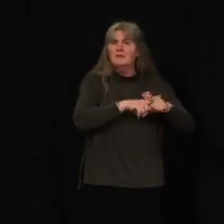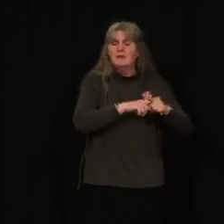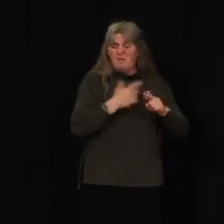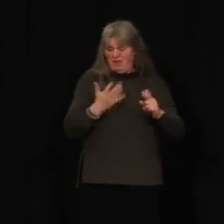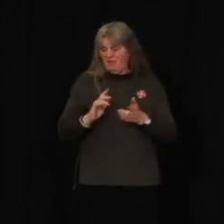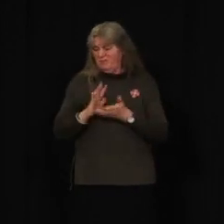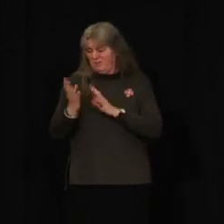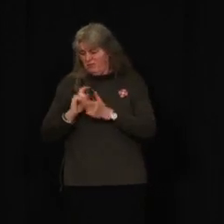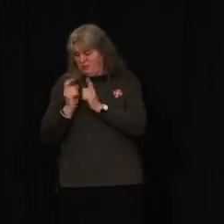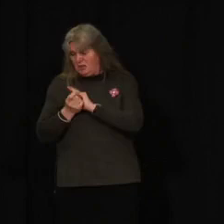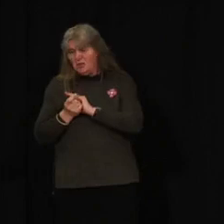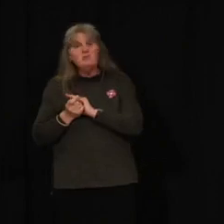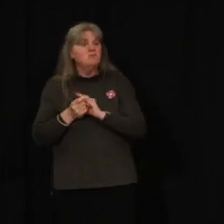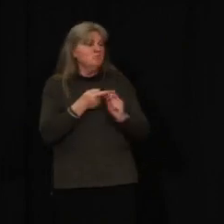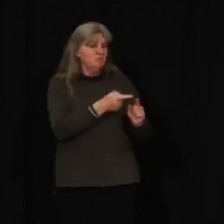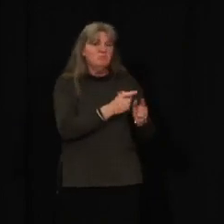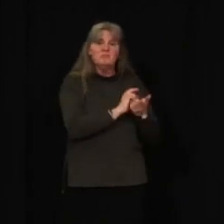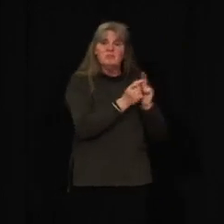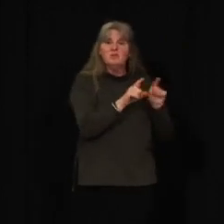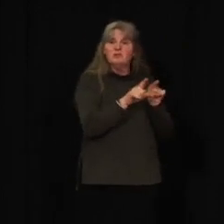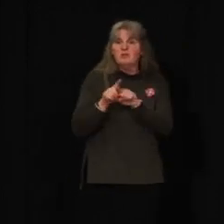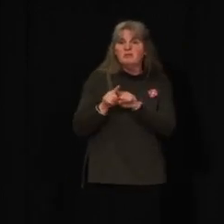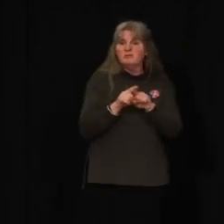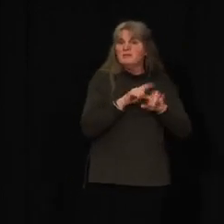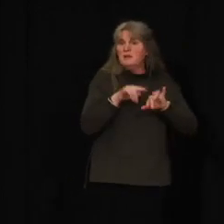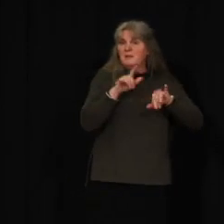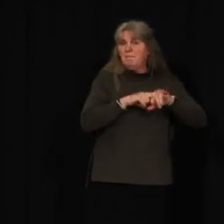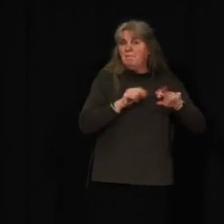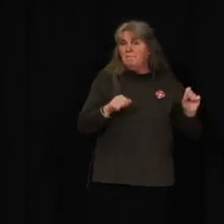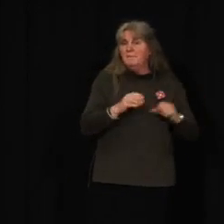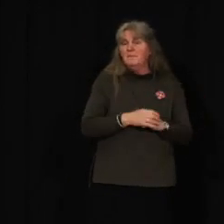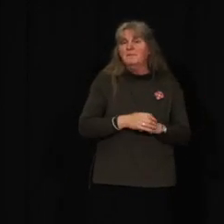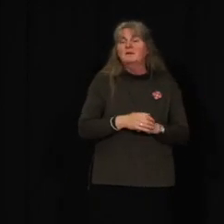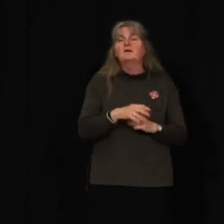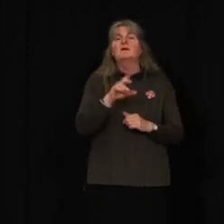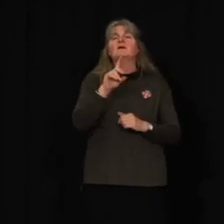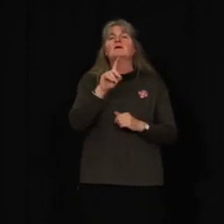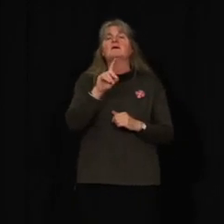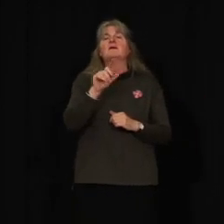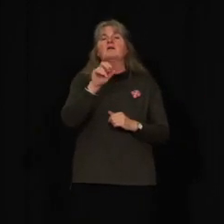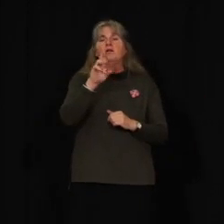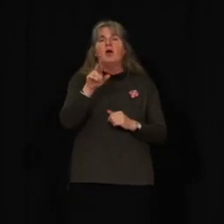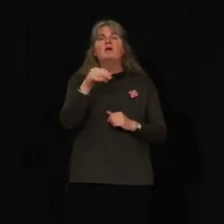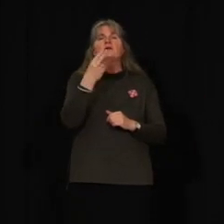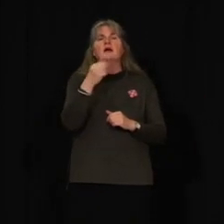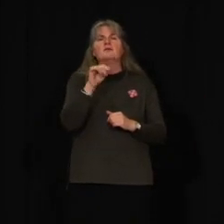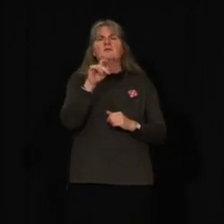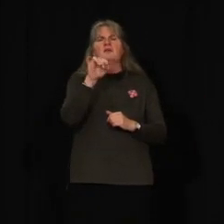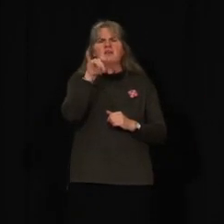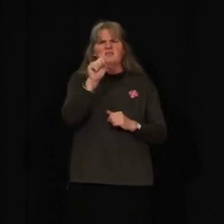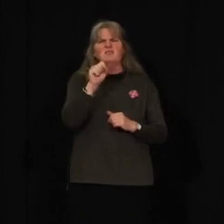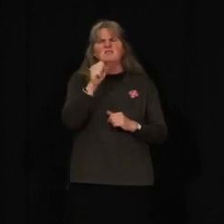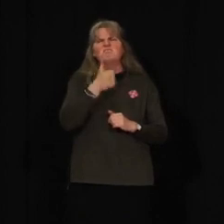A time of change and transition. Recently, the director general